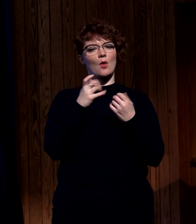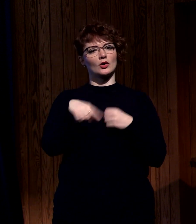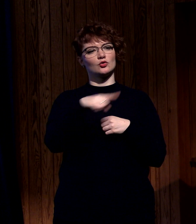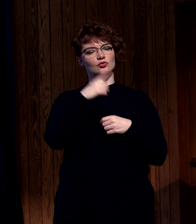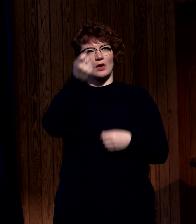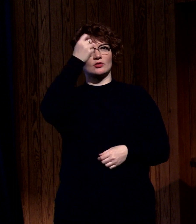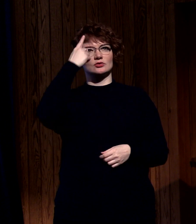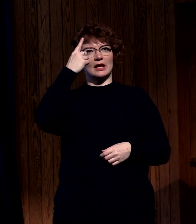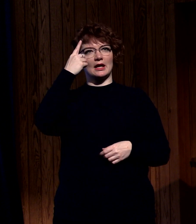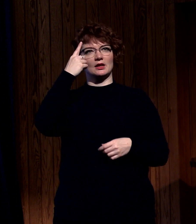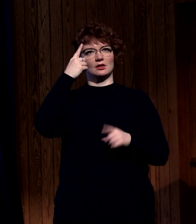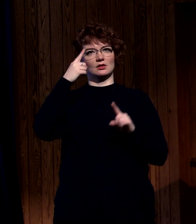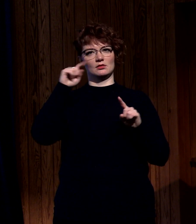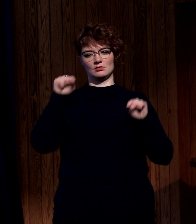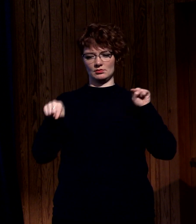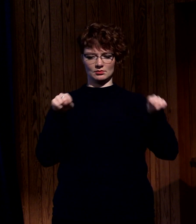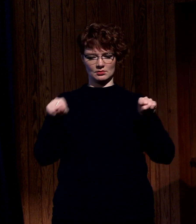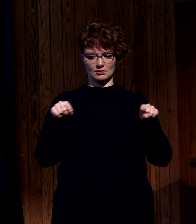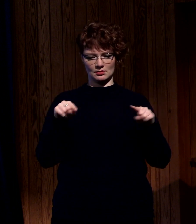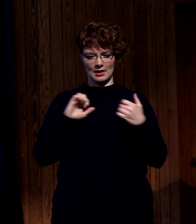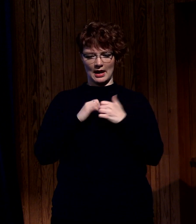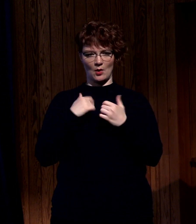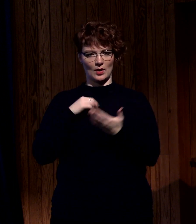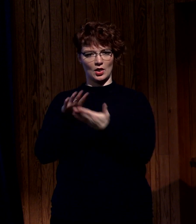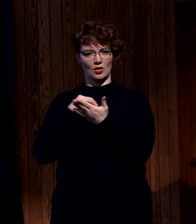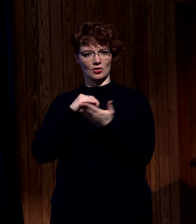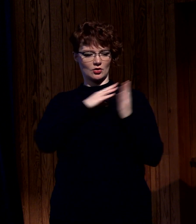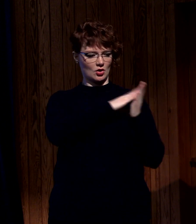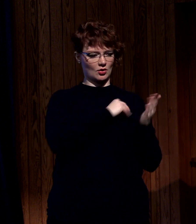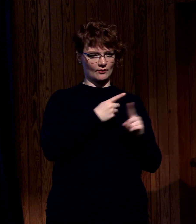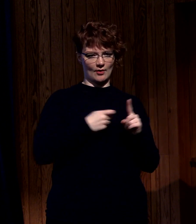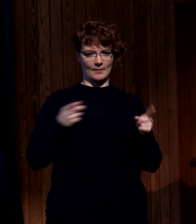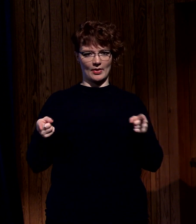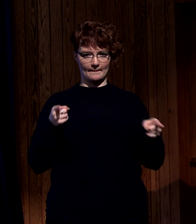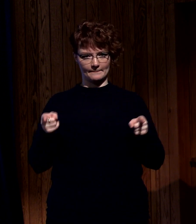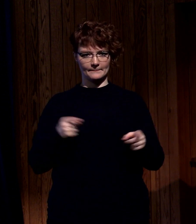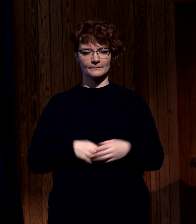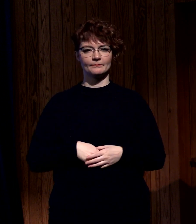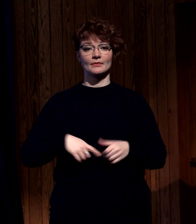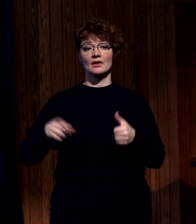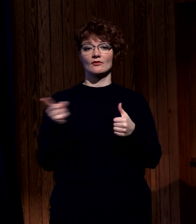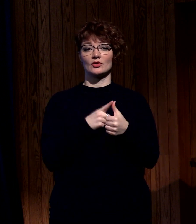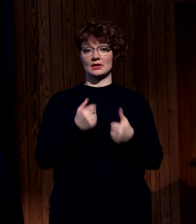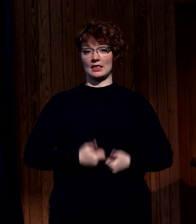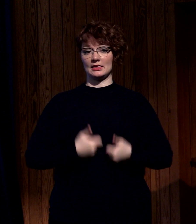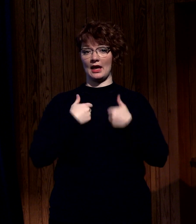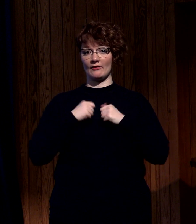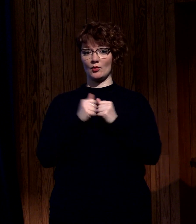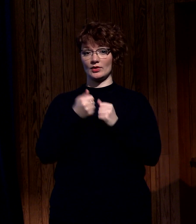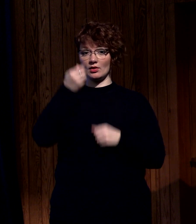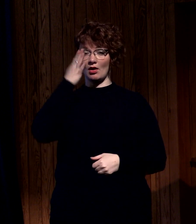what these saints teach us. Number one, life with God cannot